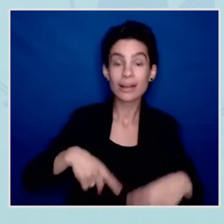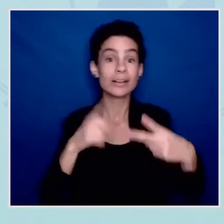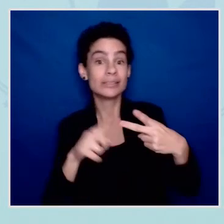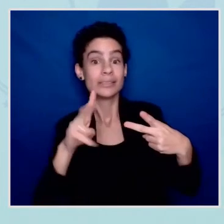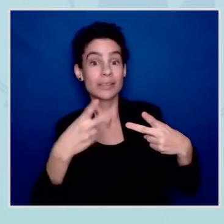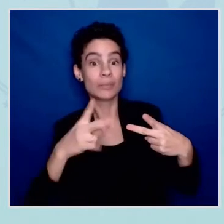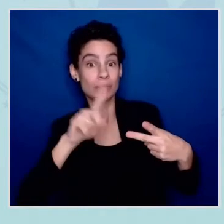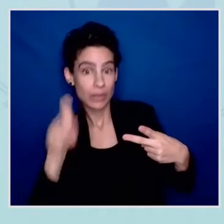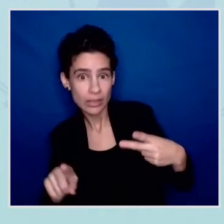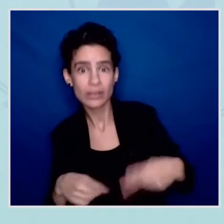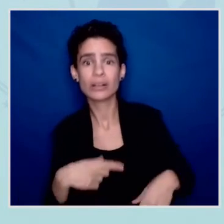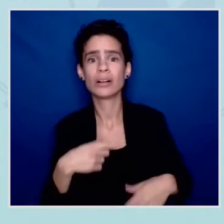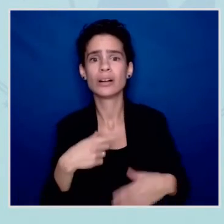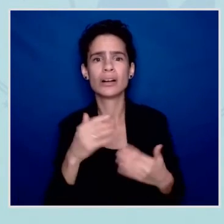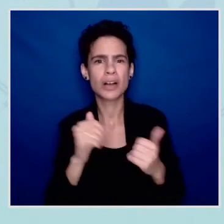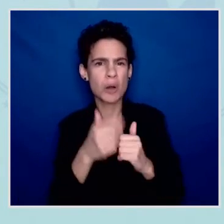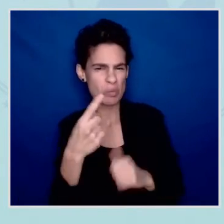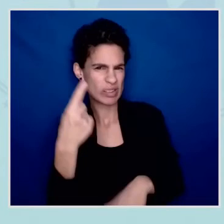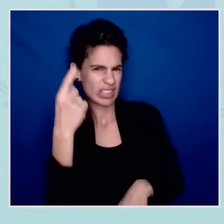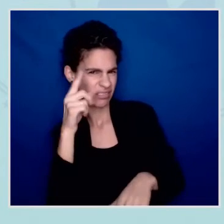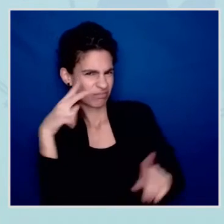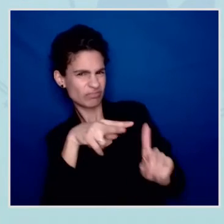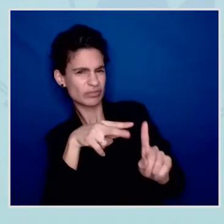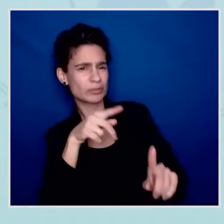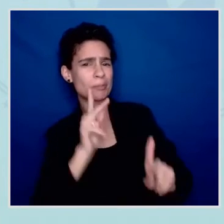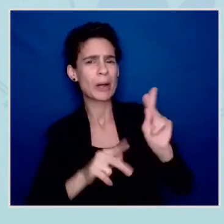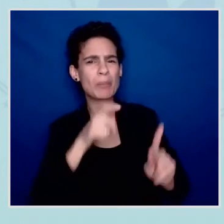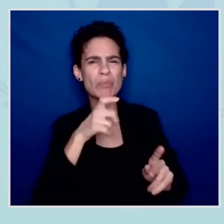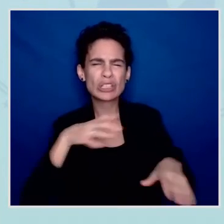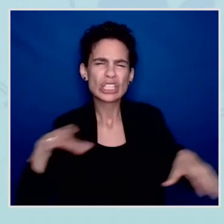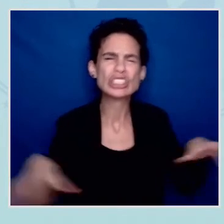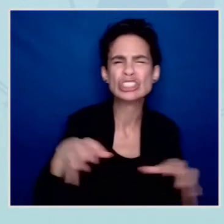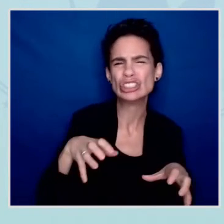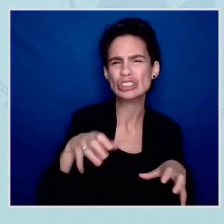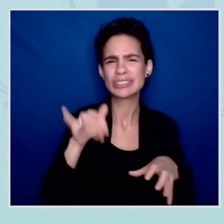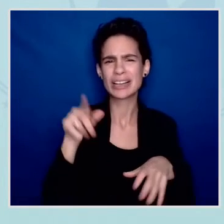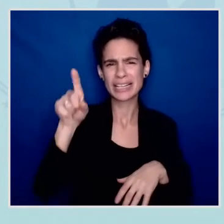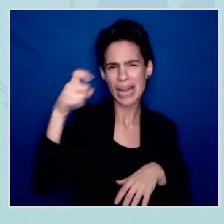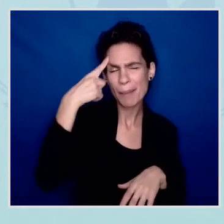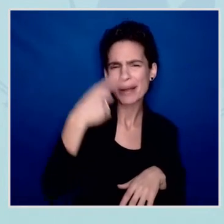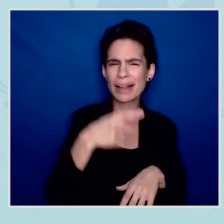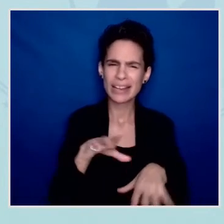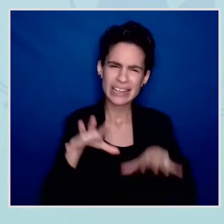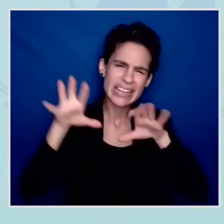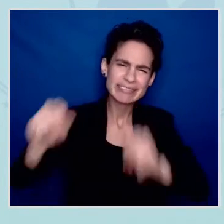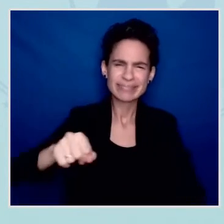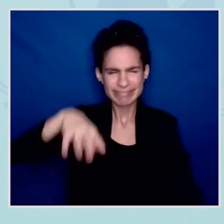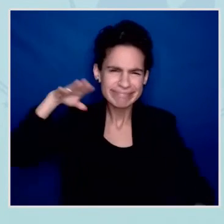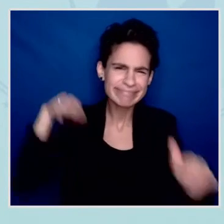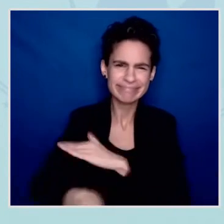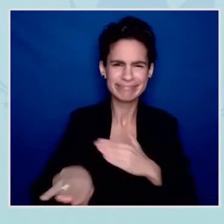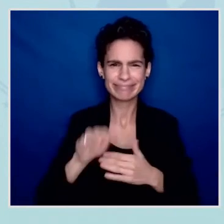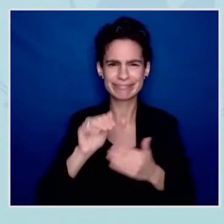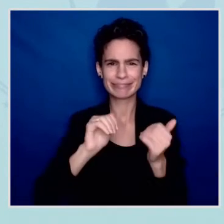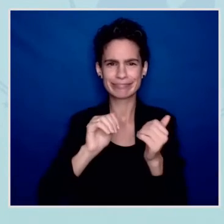NEEDS TO TAKE PLACE AND WHAT STEPS NEED TO TAKE PLACE TO